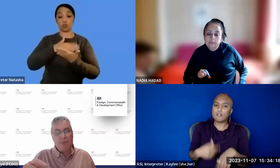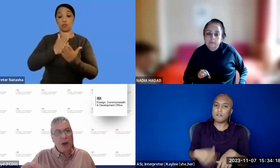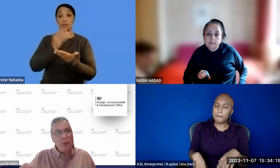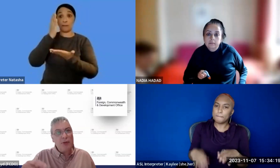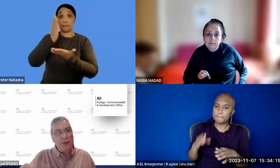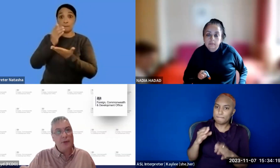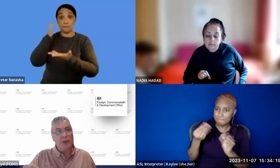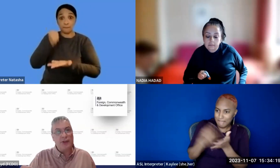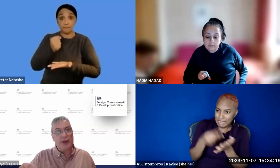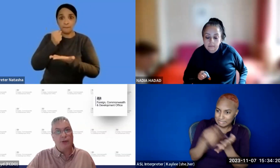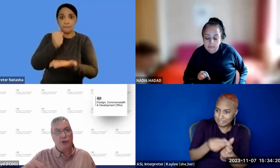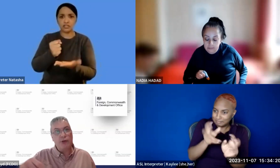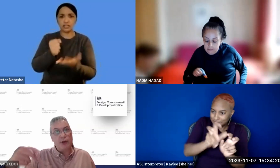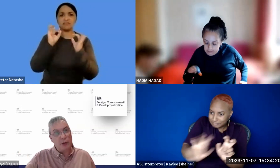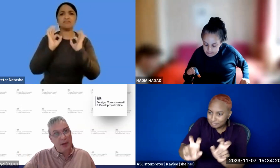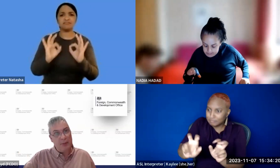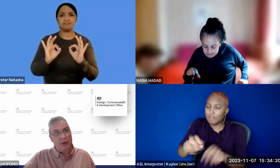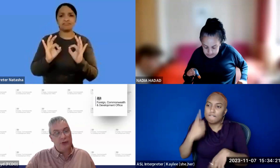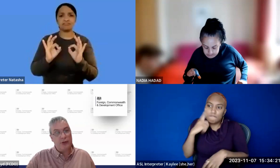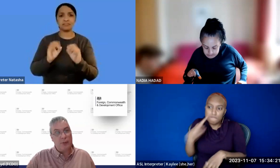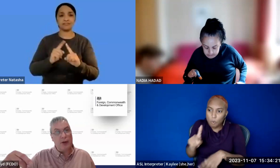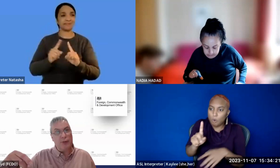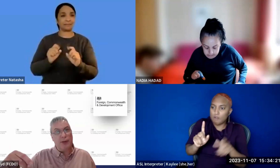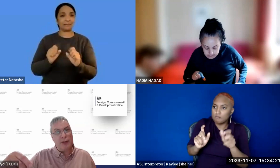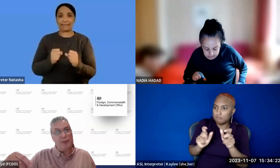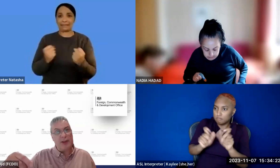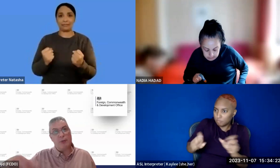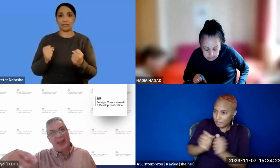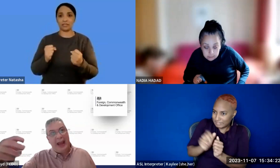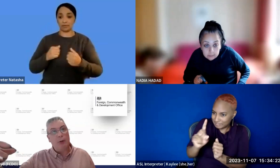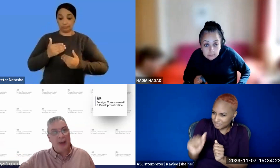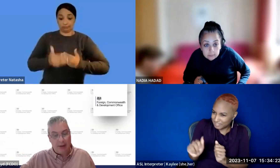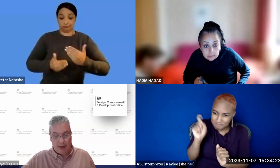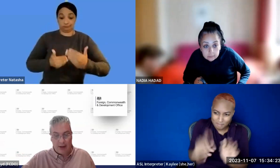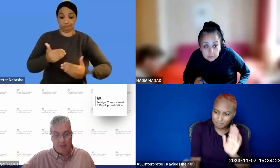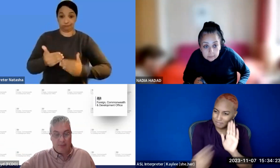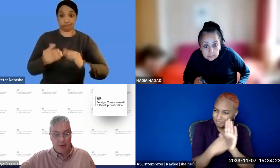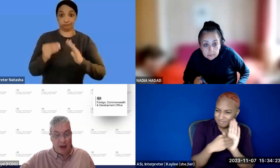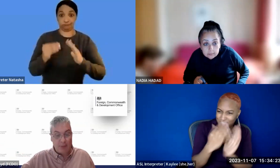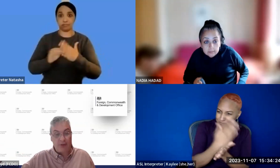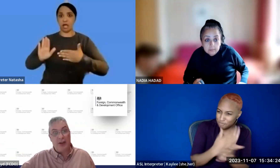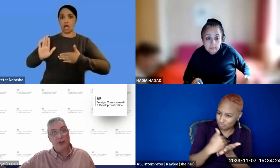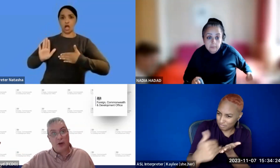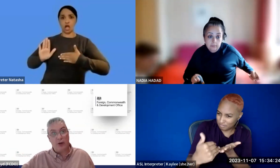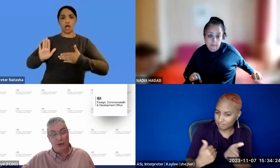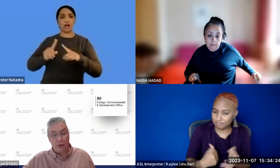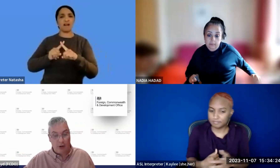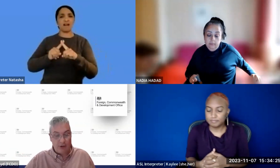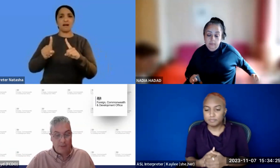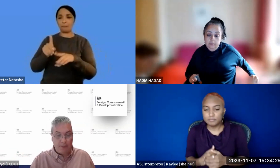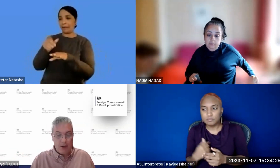It's harder to stay true to those commitments without having expertise, guidance and knowledge.